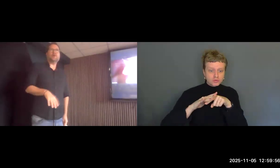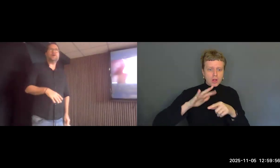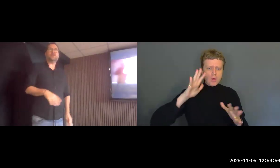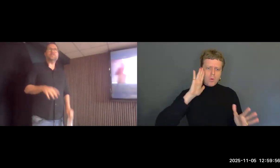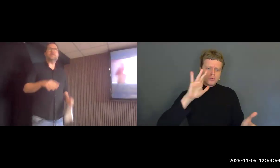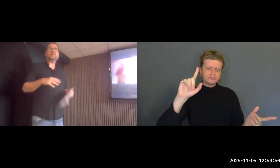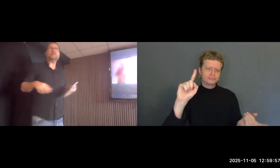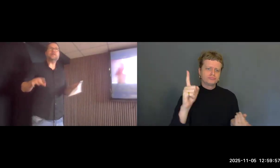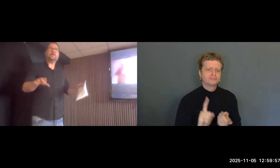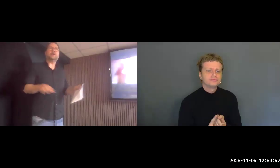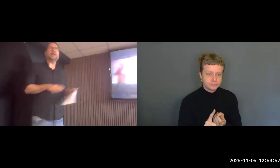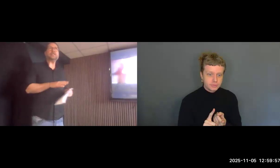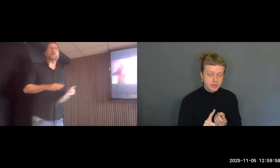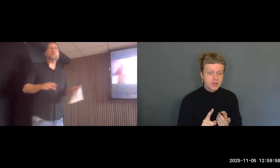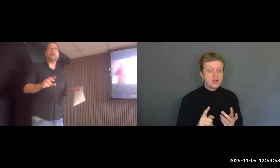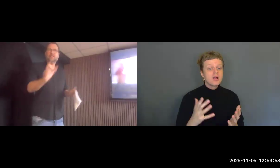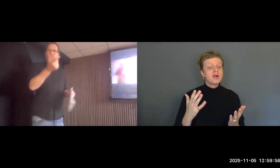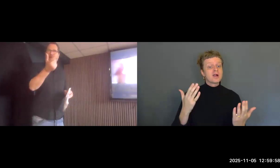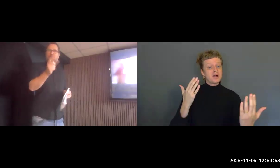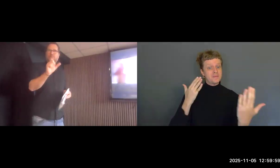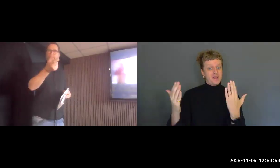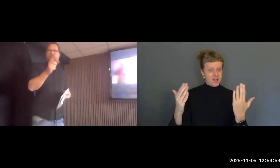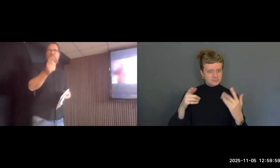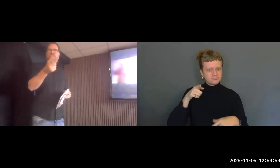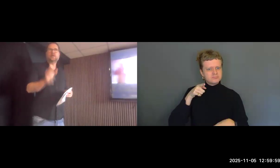then when they are retained in their lexical meaning, and this would then be the opposite.